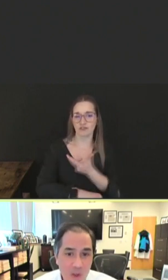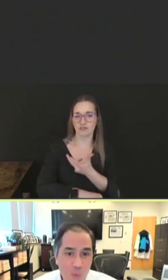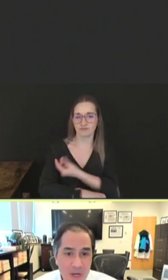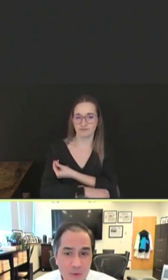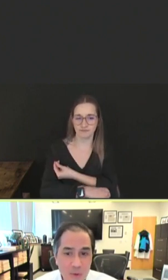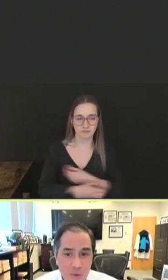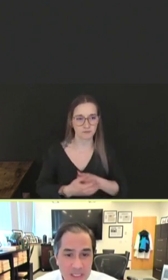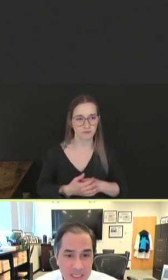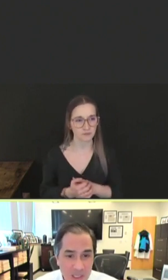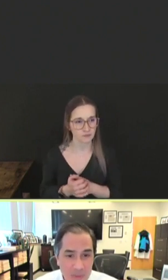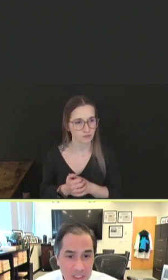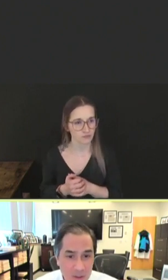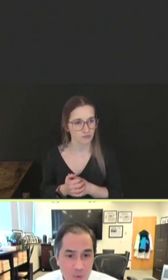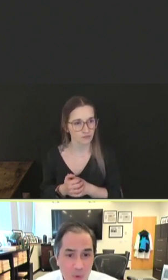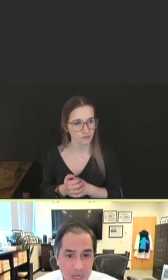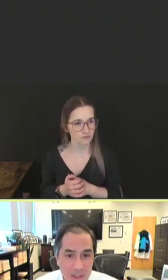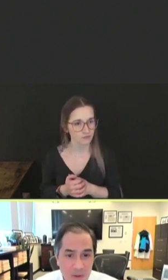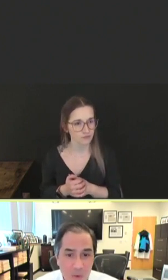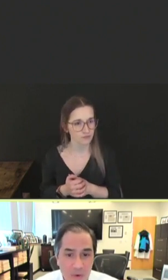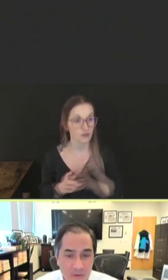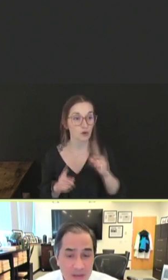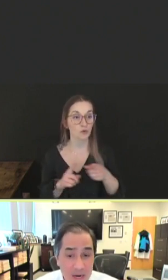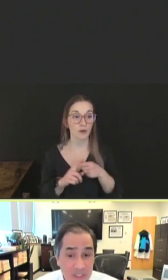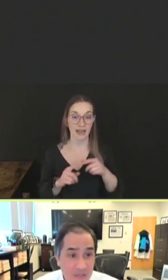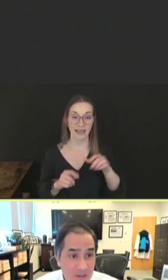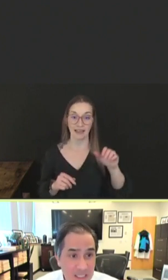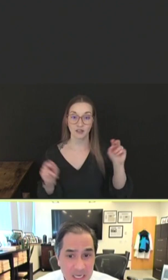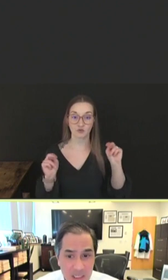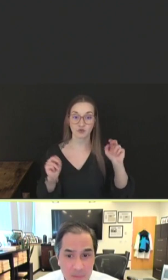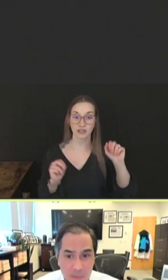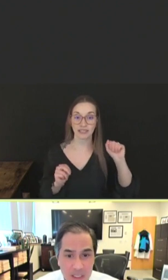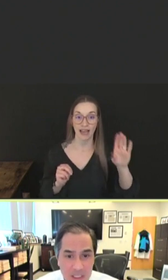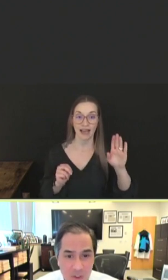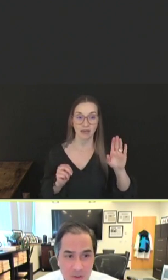When neutralizing antibody titers waned, or the virus evades antibody recognition,